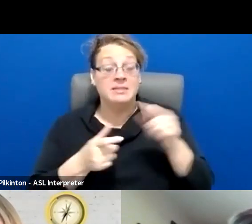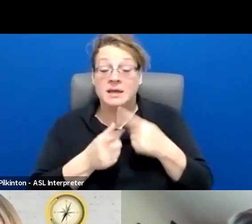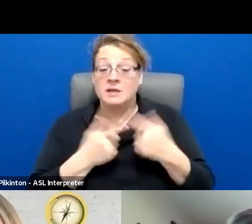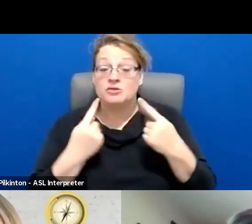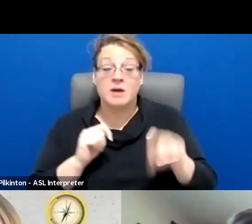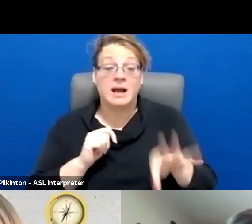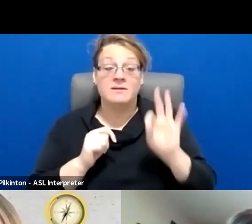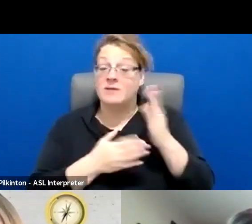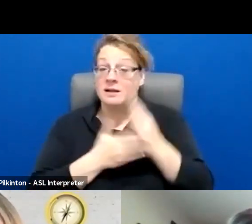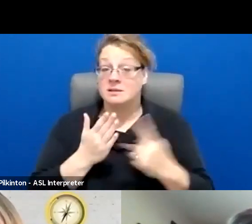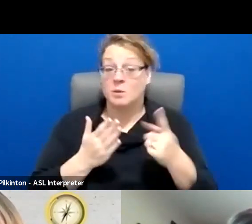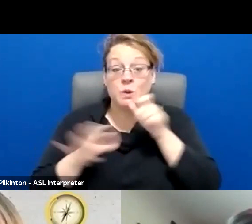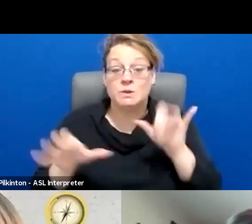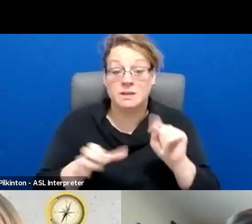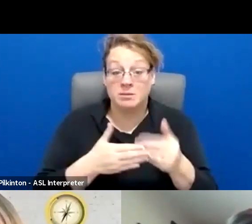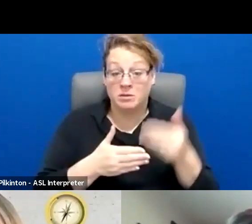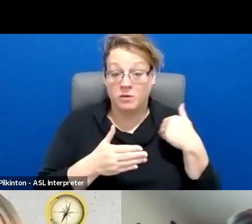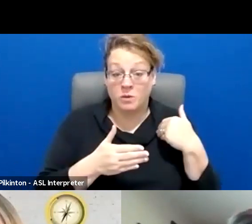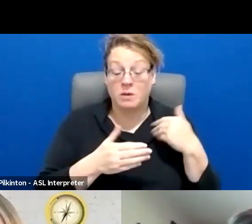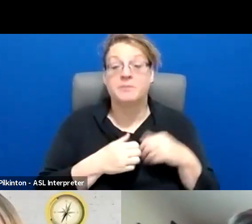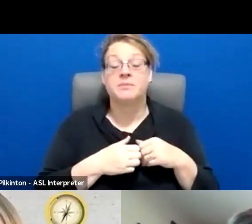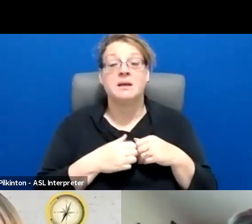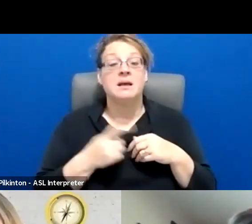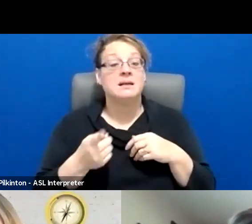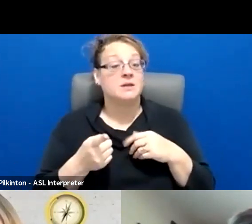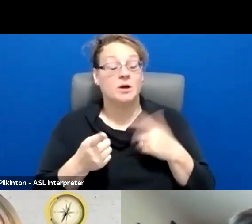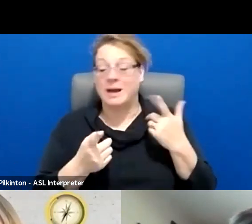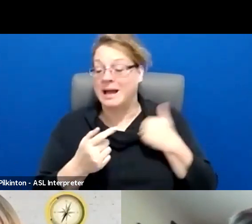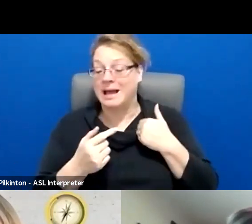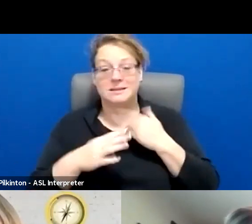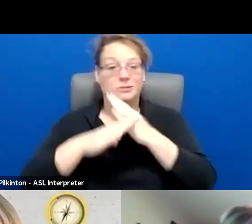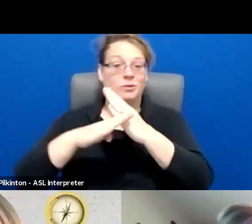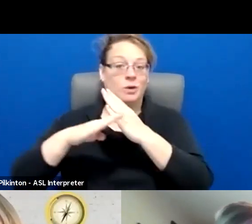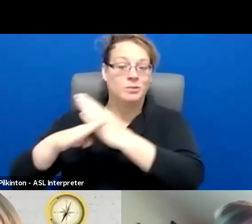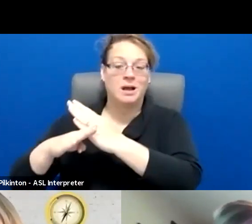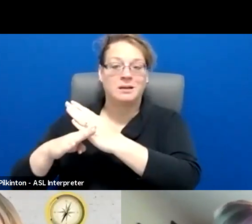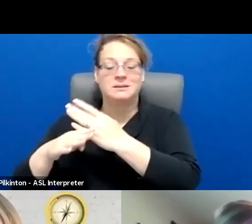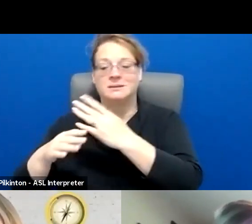If you are interested in a start, utilize the resources available for us. At the local level or the state level.